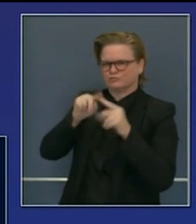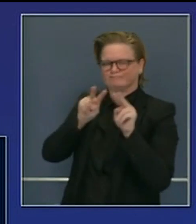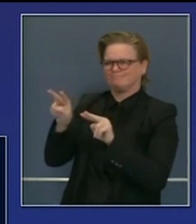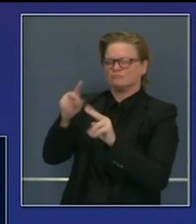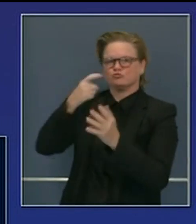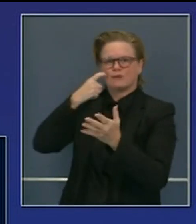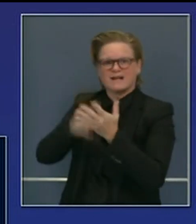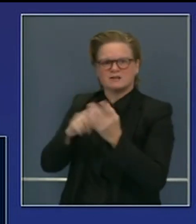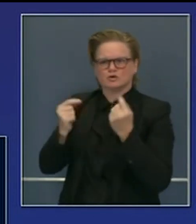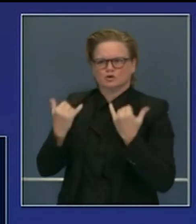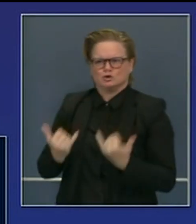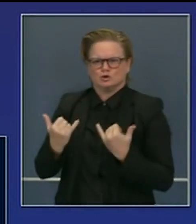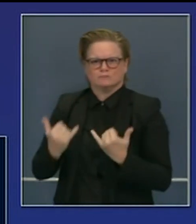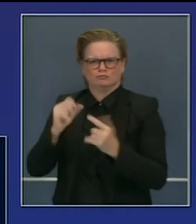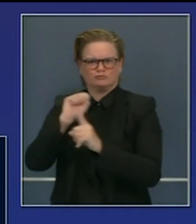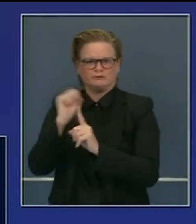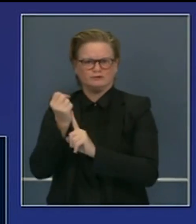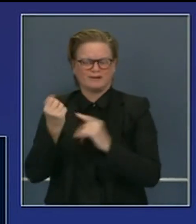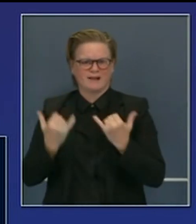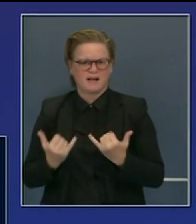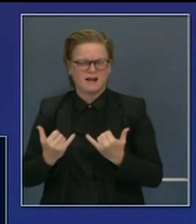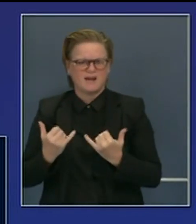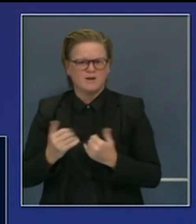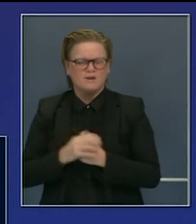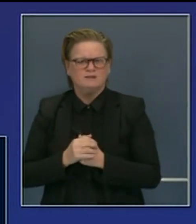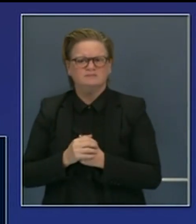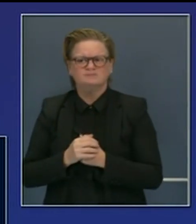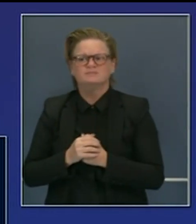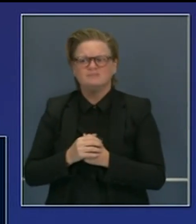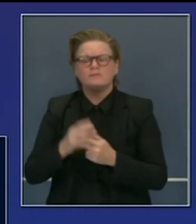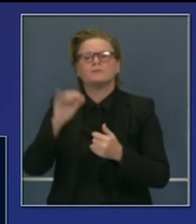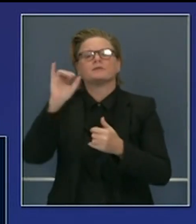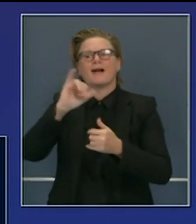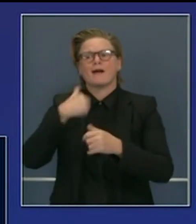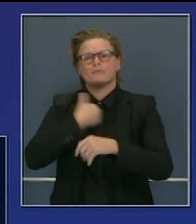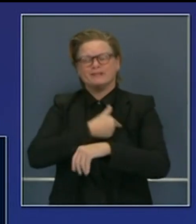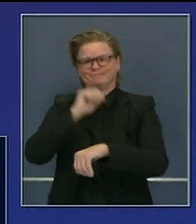THEIR INSIGHT AND THEIR